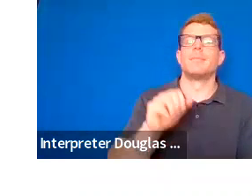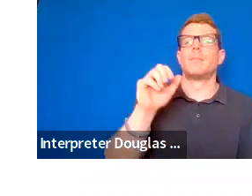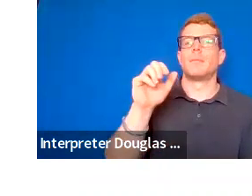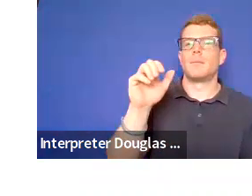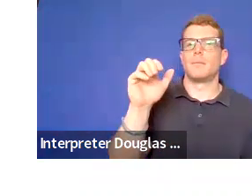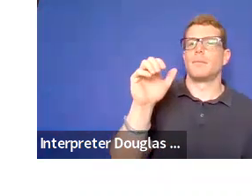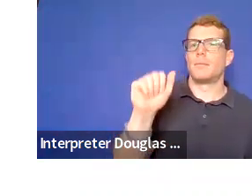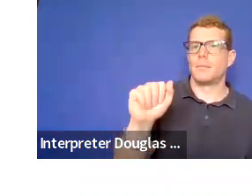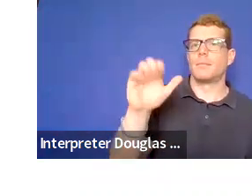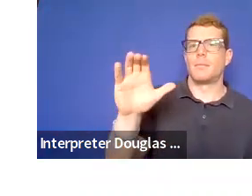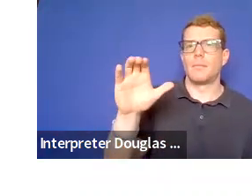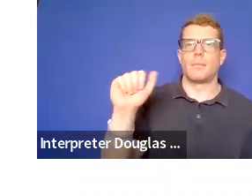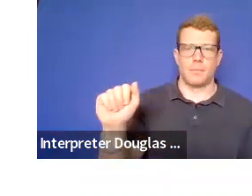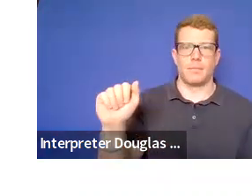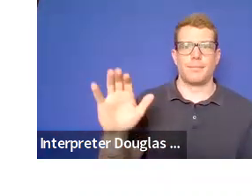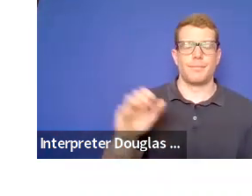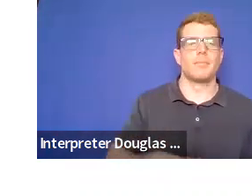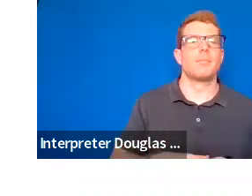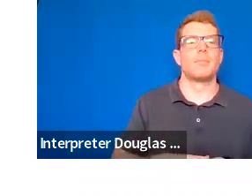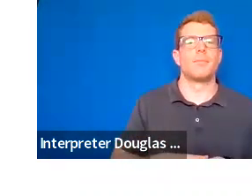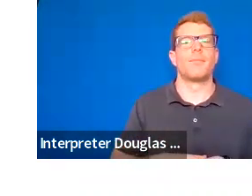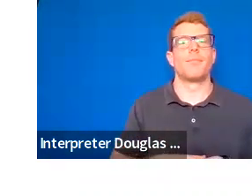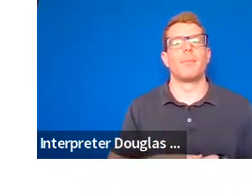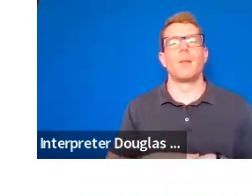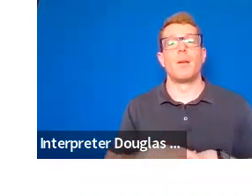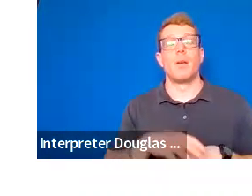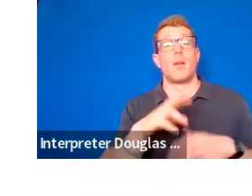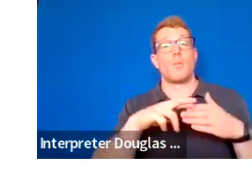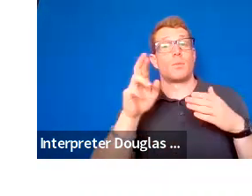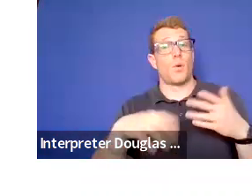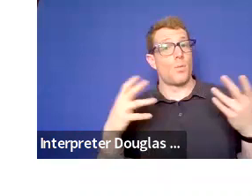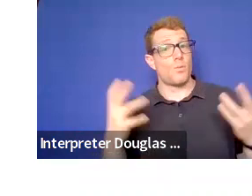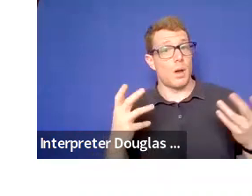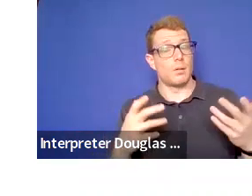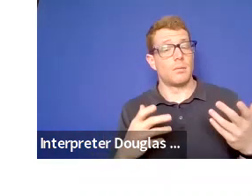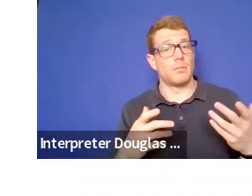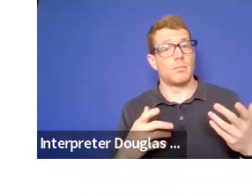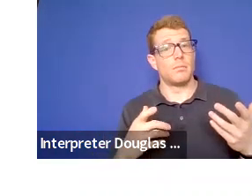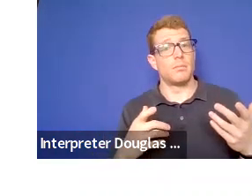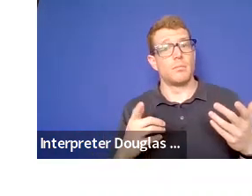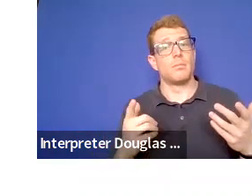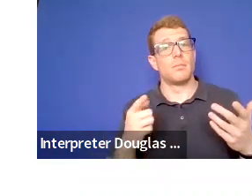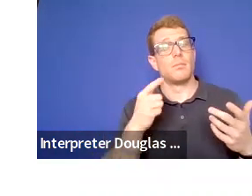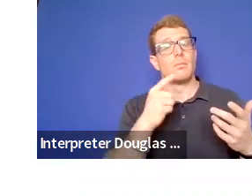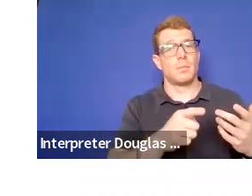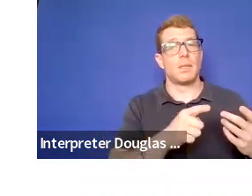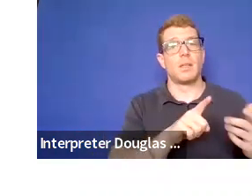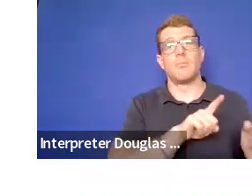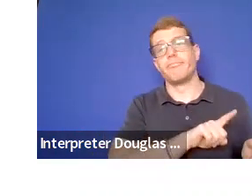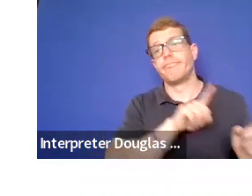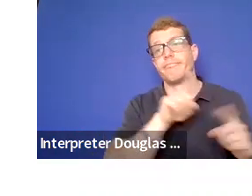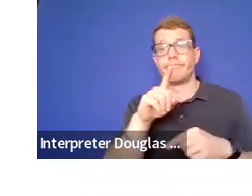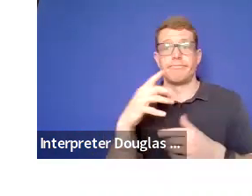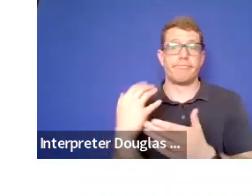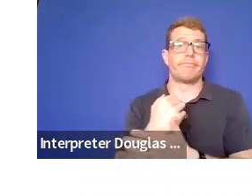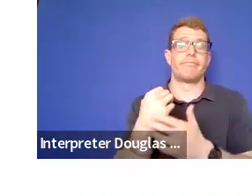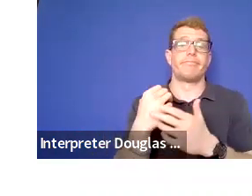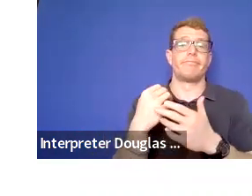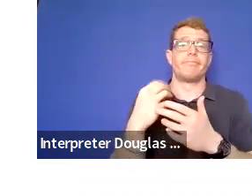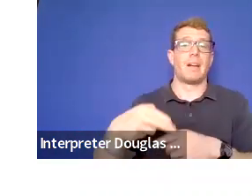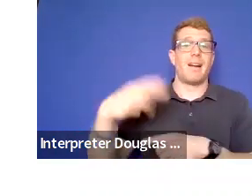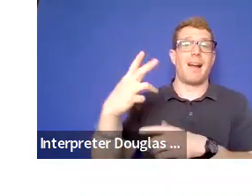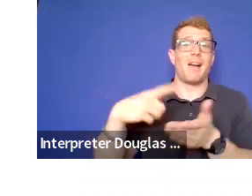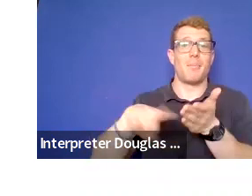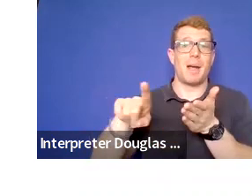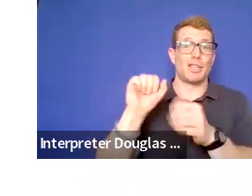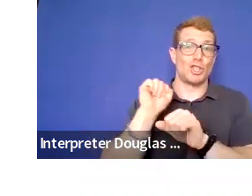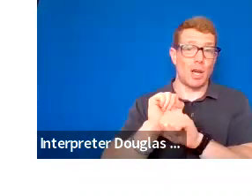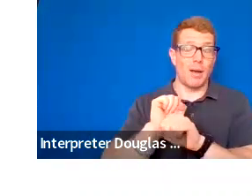As a result he was referred to acquiring a higher paying job with the regional workforce or Korea.